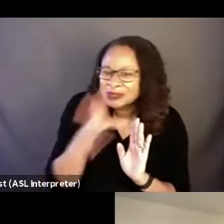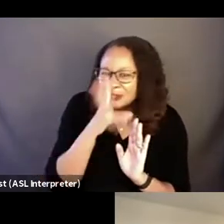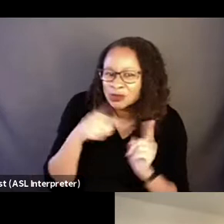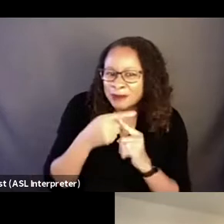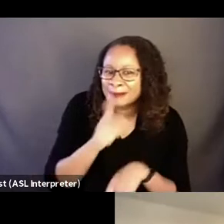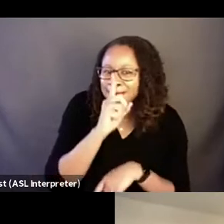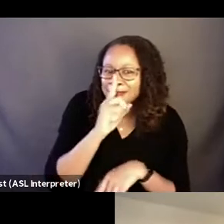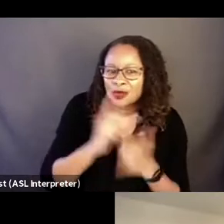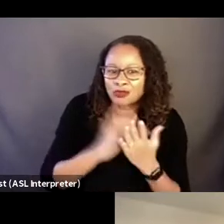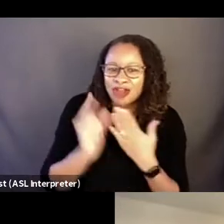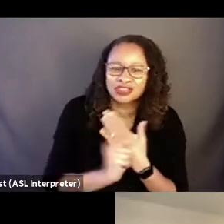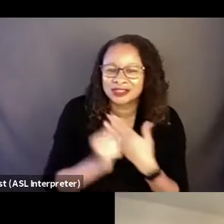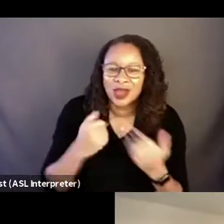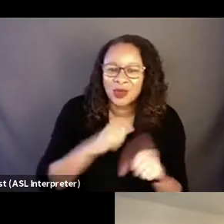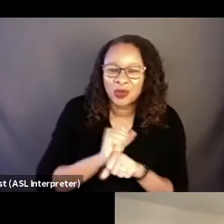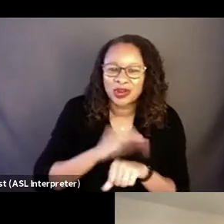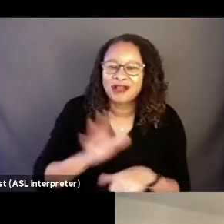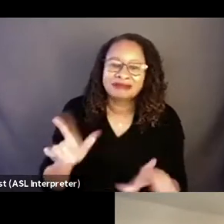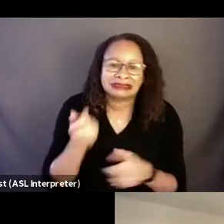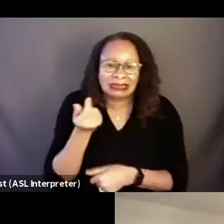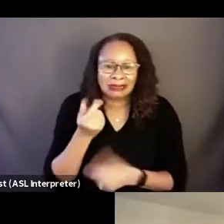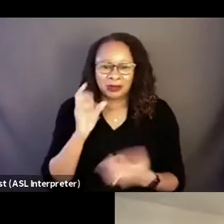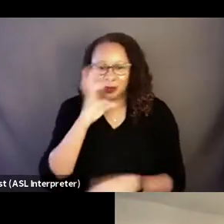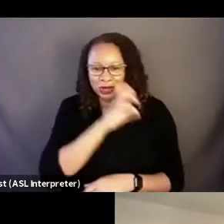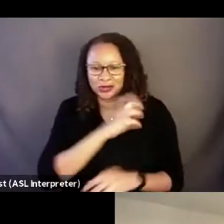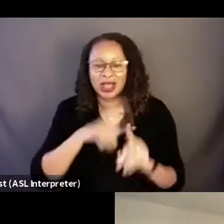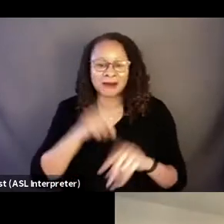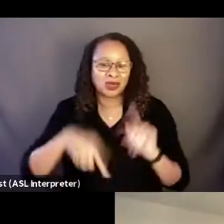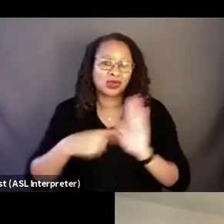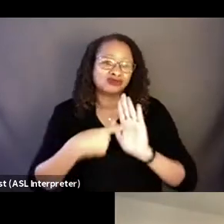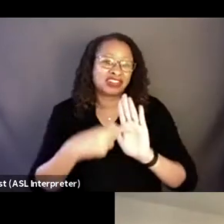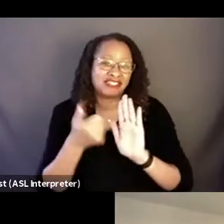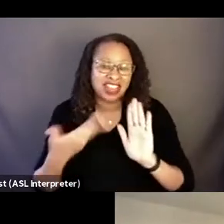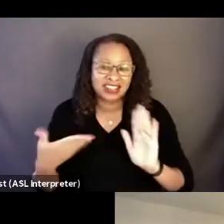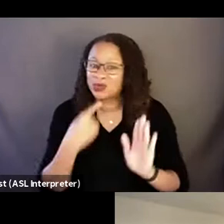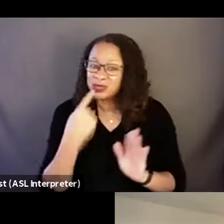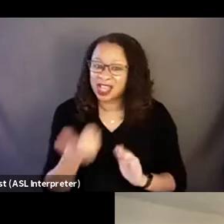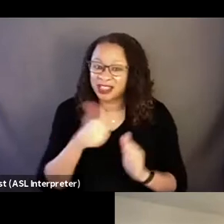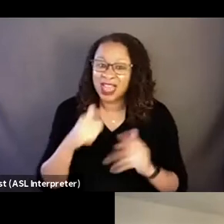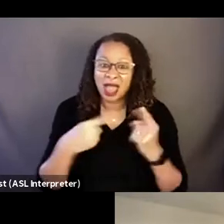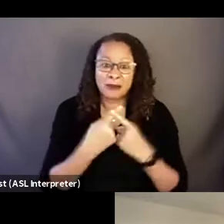Which is kind of creepy, but-- Cause we couldn't reveal anything about the actual facts of what we were doing.